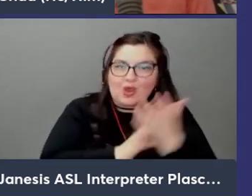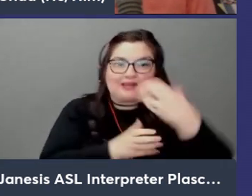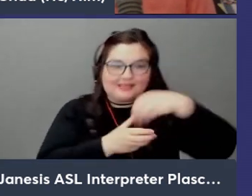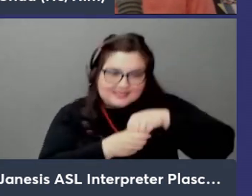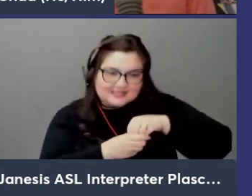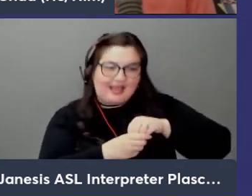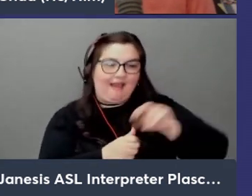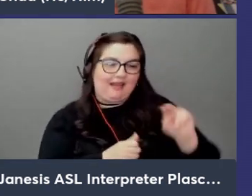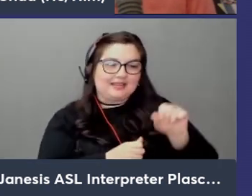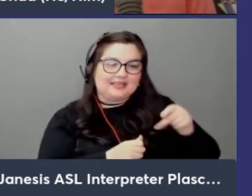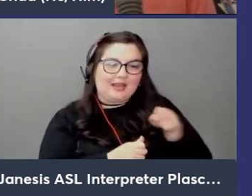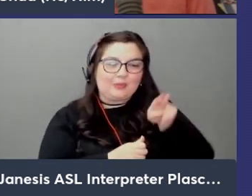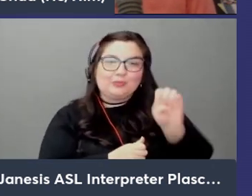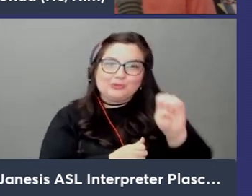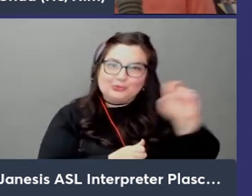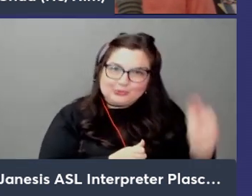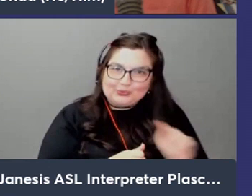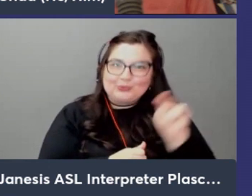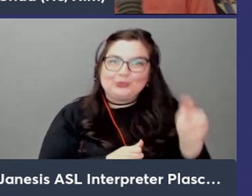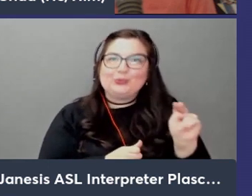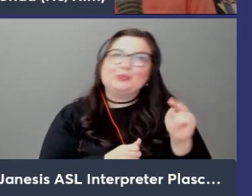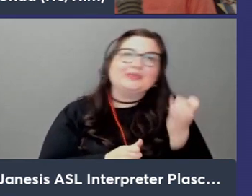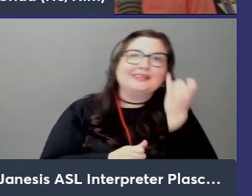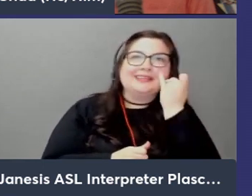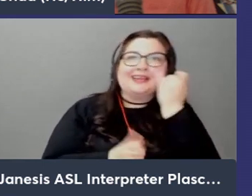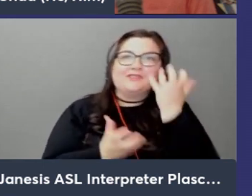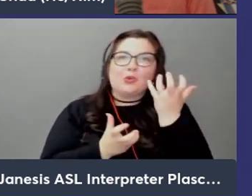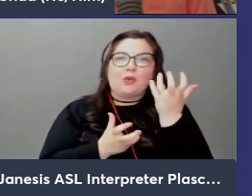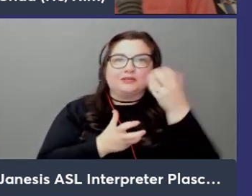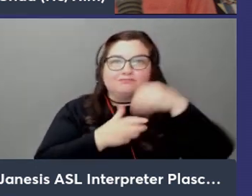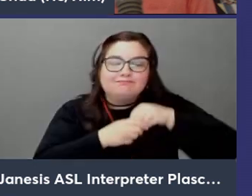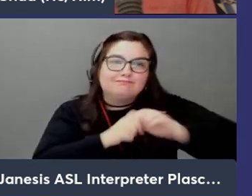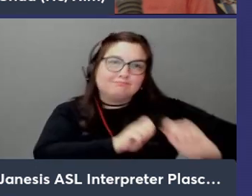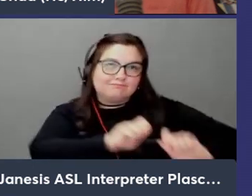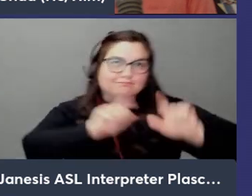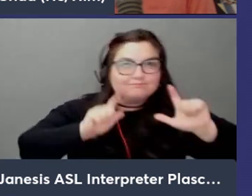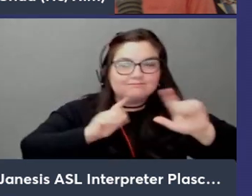if you wanna start getting in and using this tooling today,